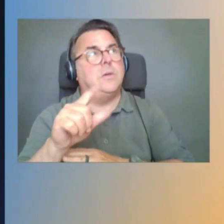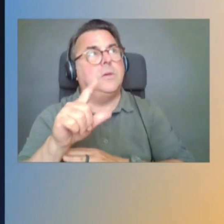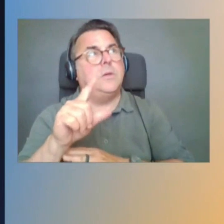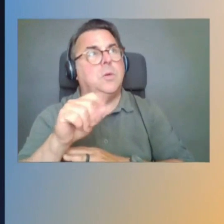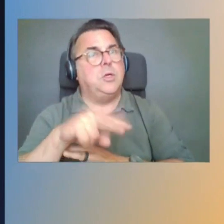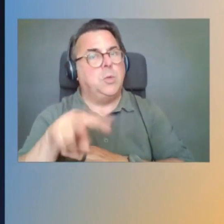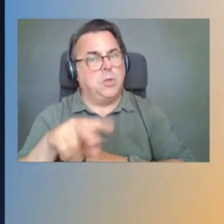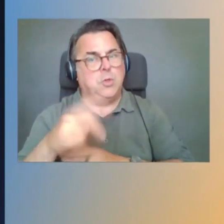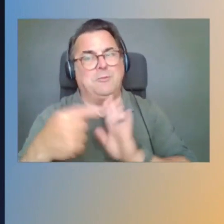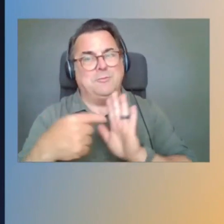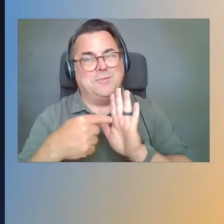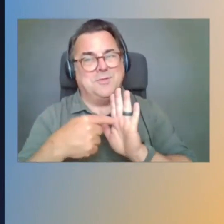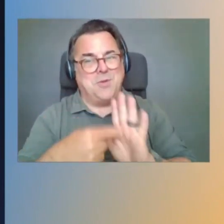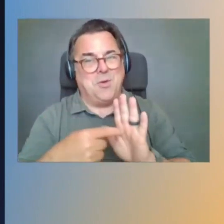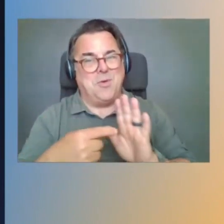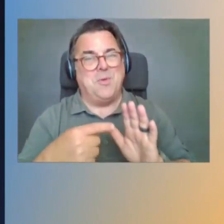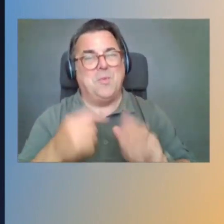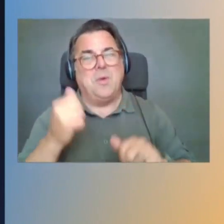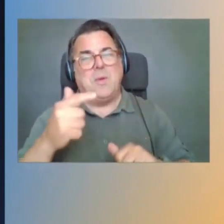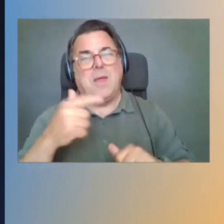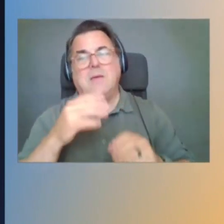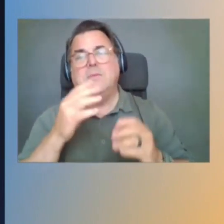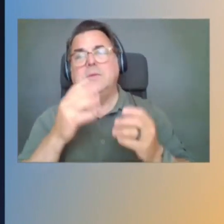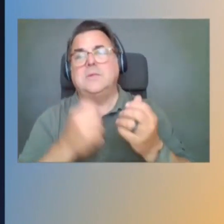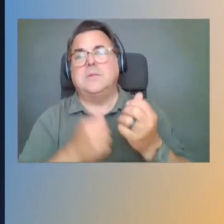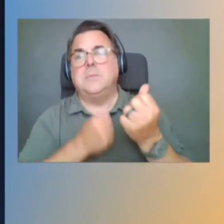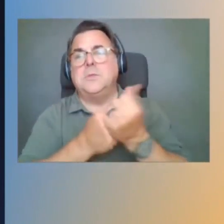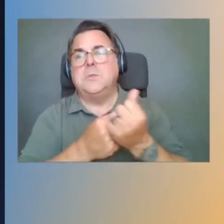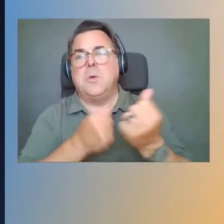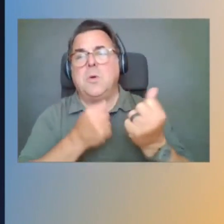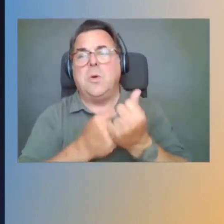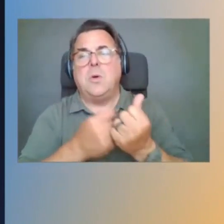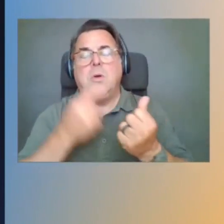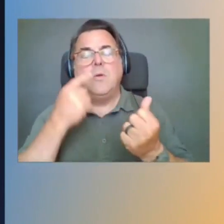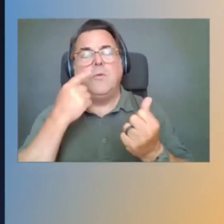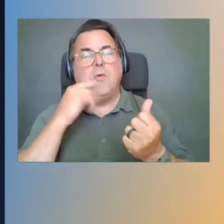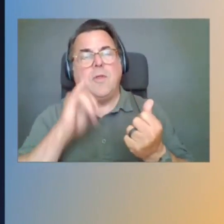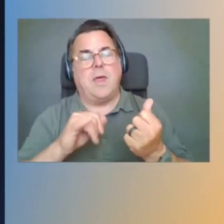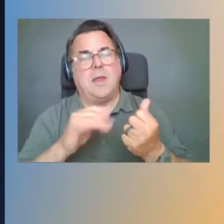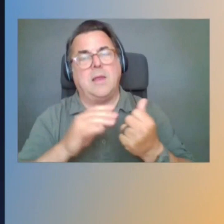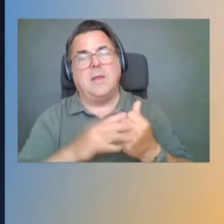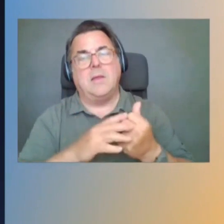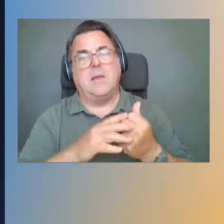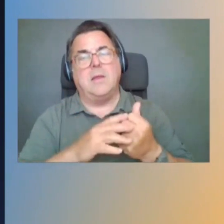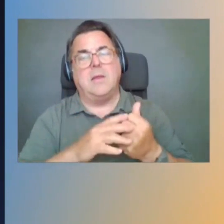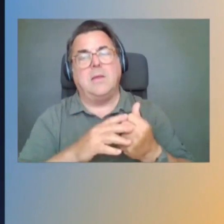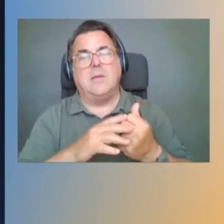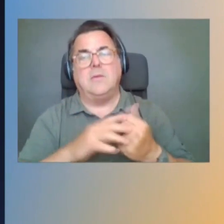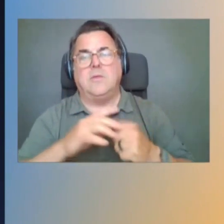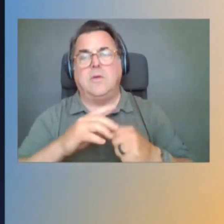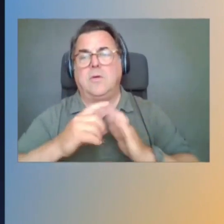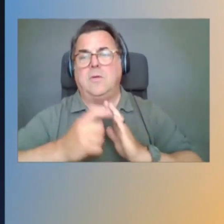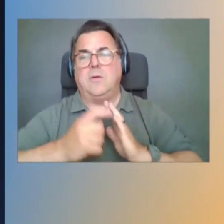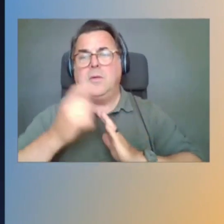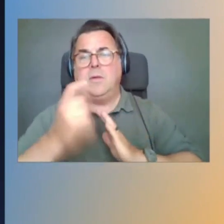will have some support for pointer authentication. By default, with the latest generation of our software